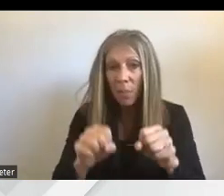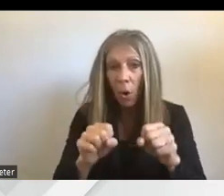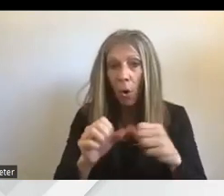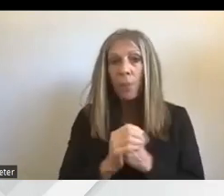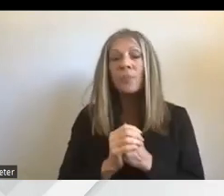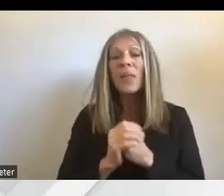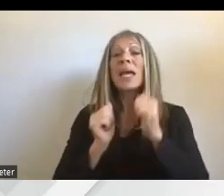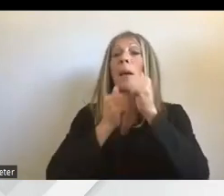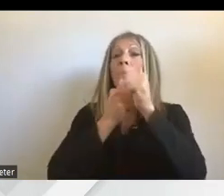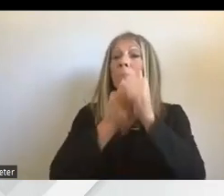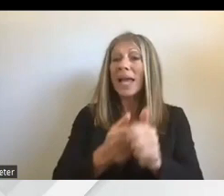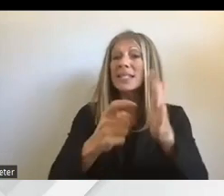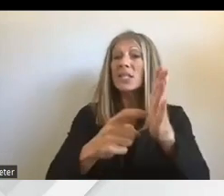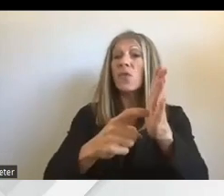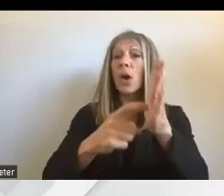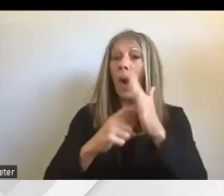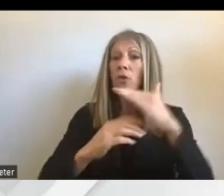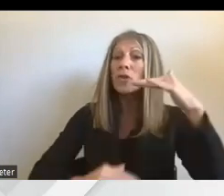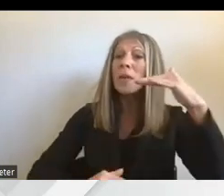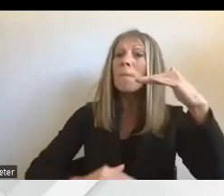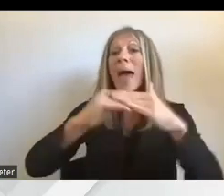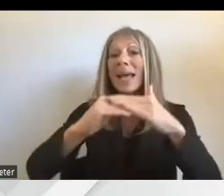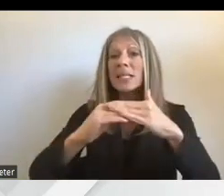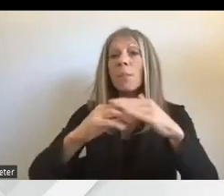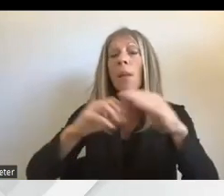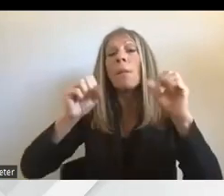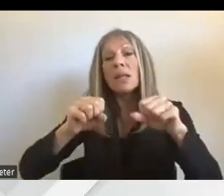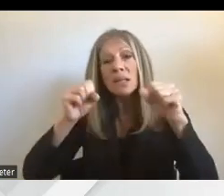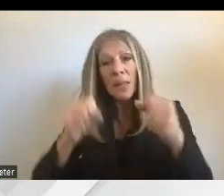compliance is required to the maximum extent feasible.